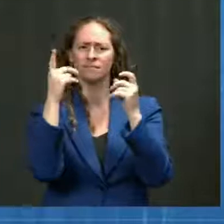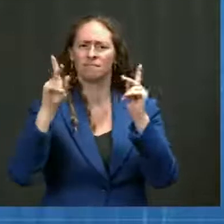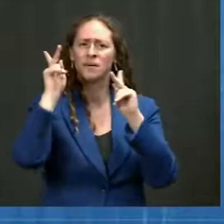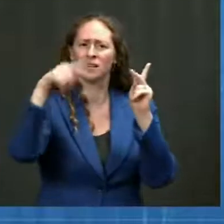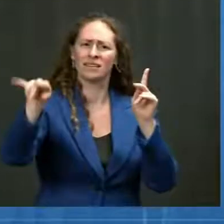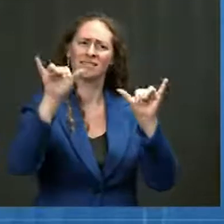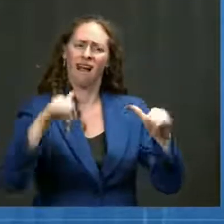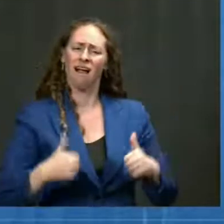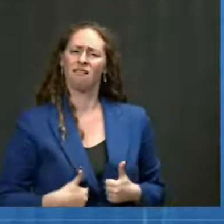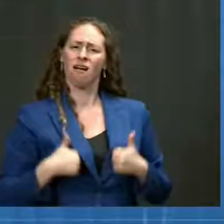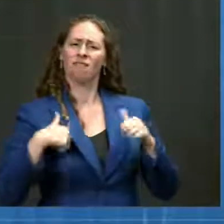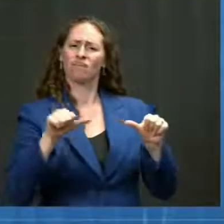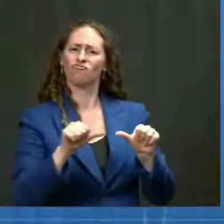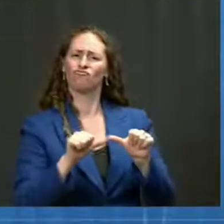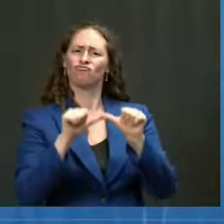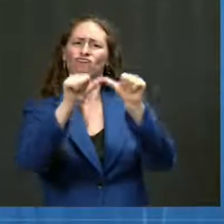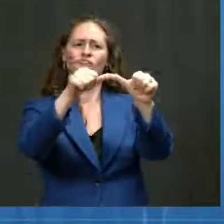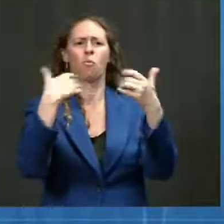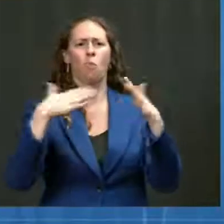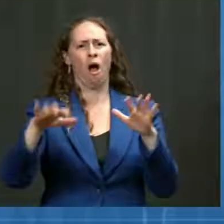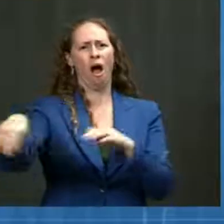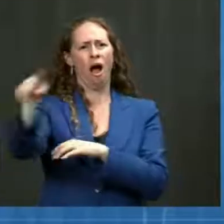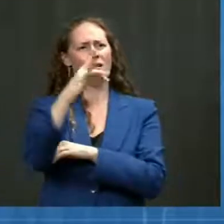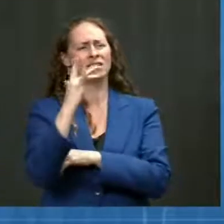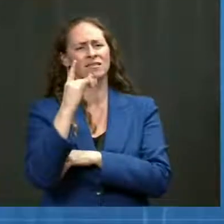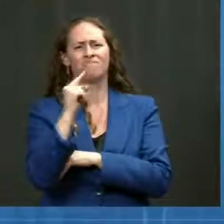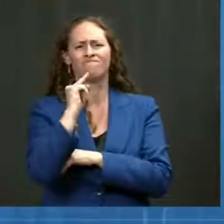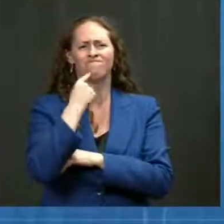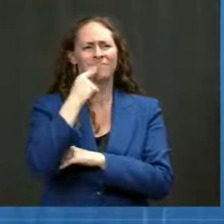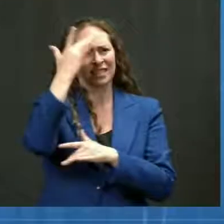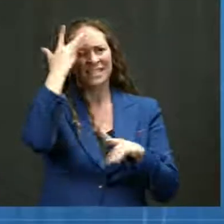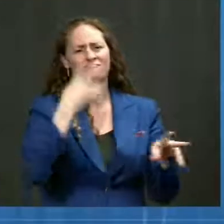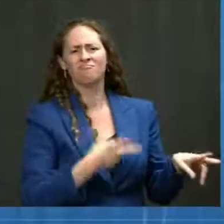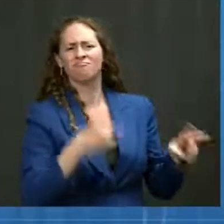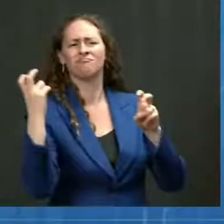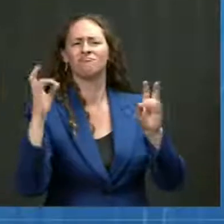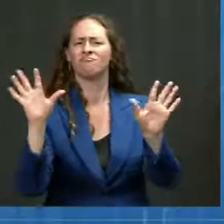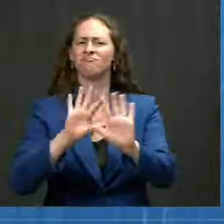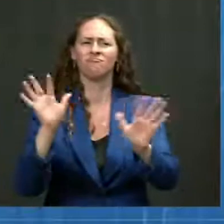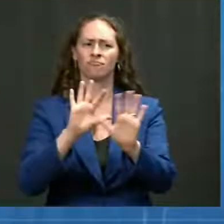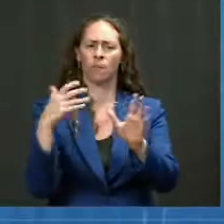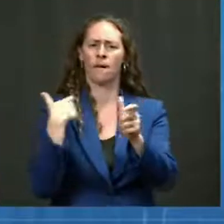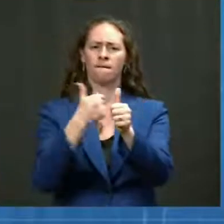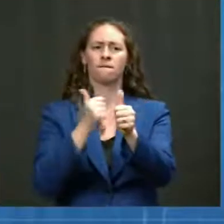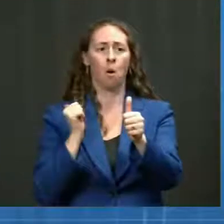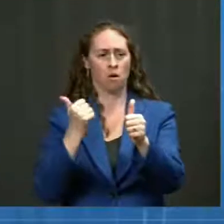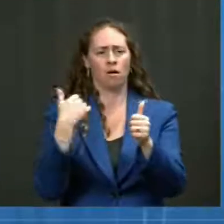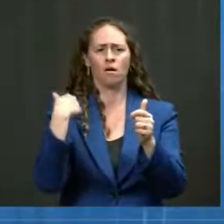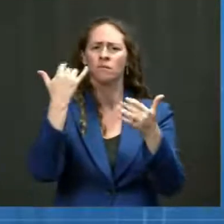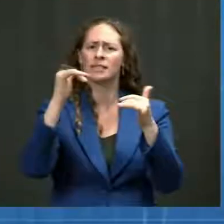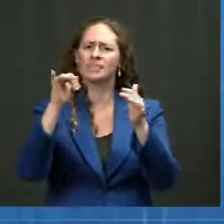IS TO SAVE LIVES AND PREVENT